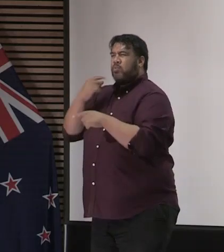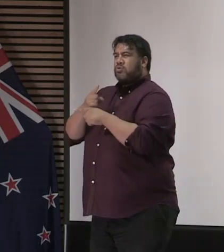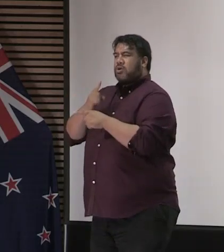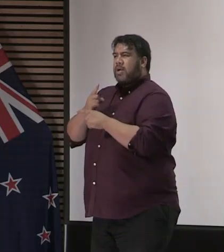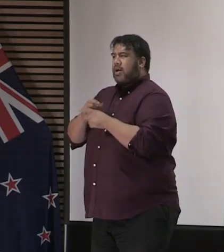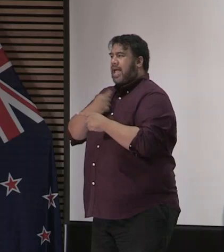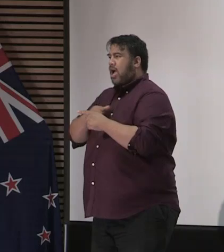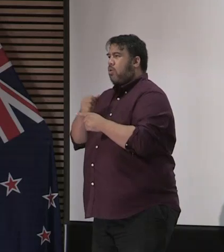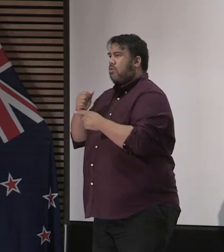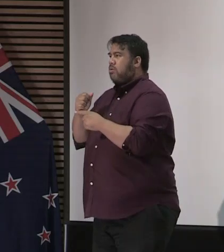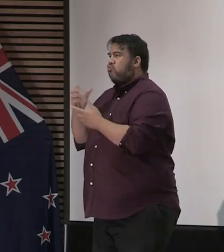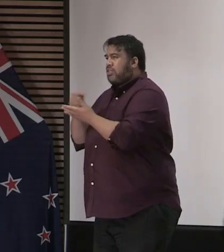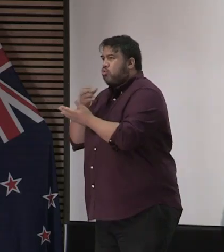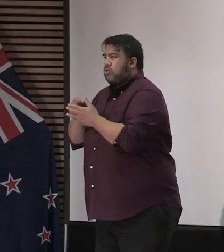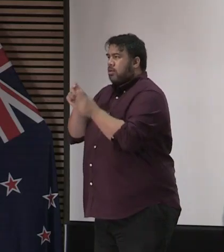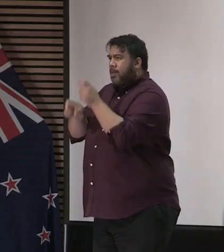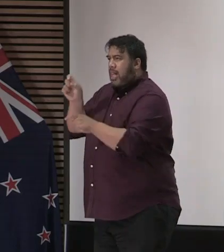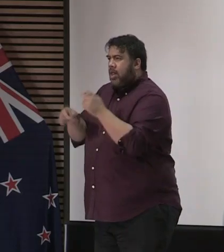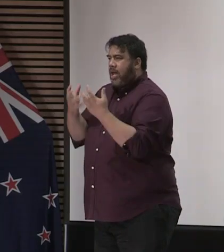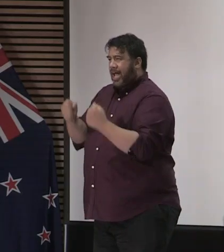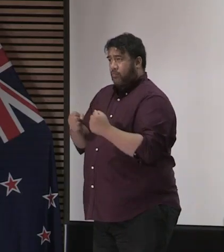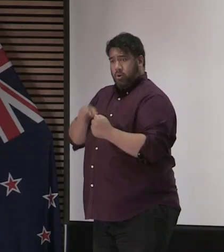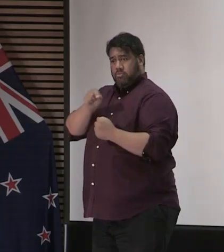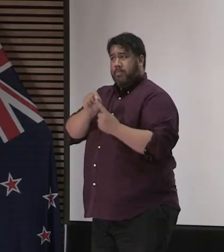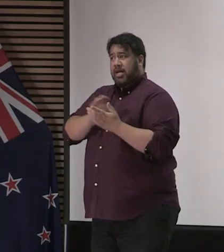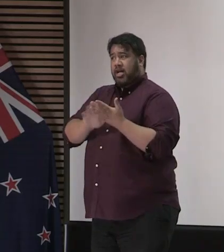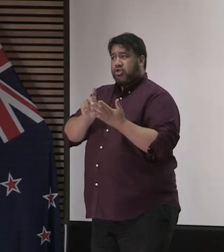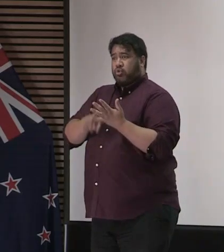and if you recall, her first recommendation about capacity